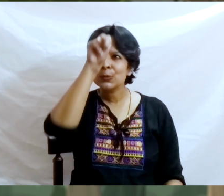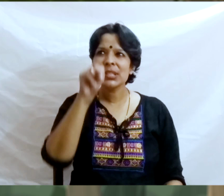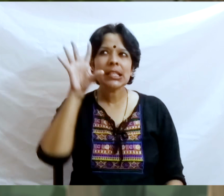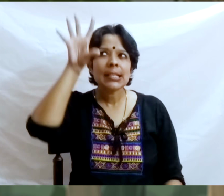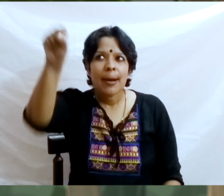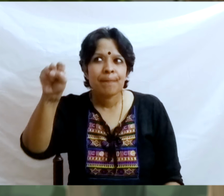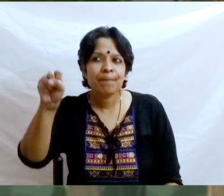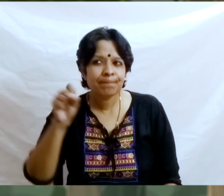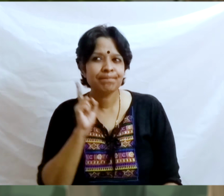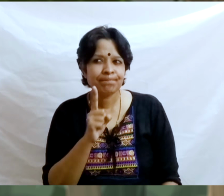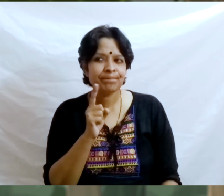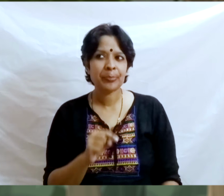Just as the rooster was about to sleep